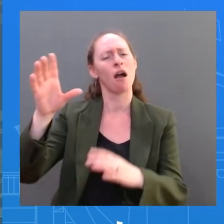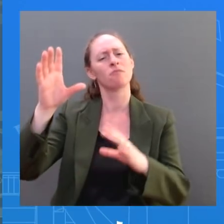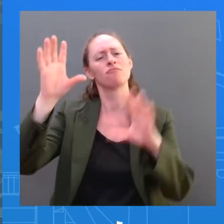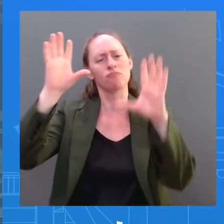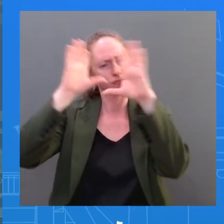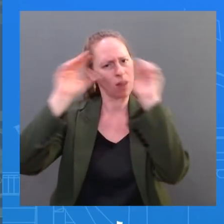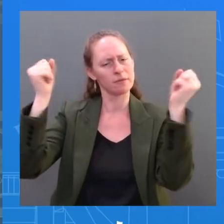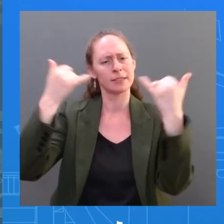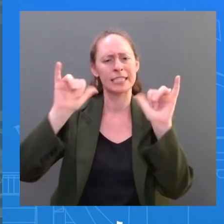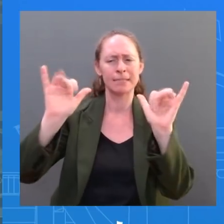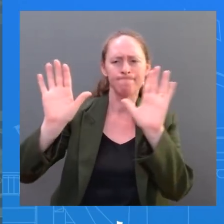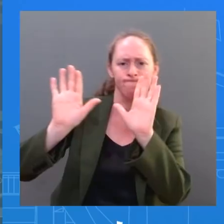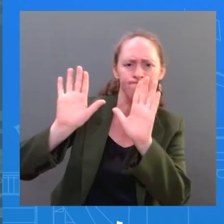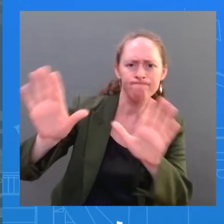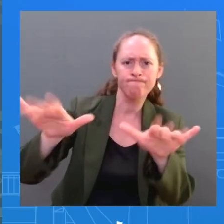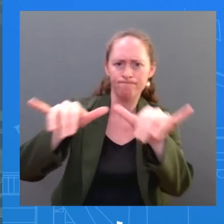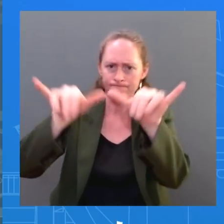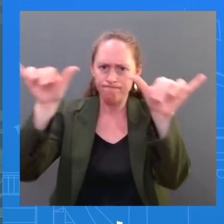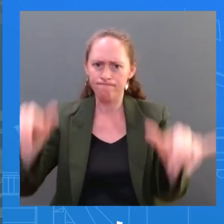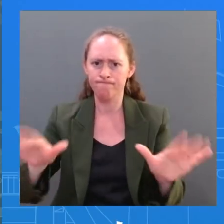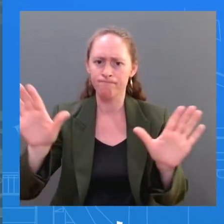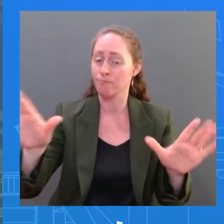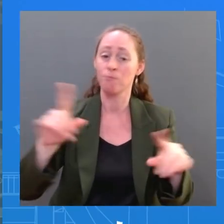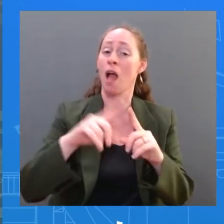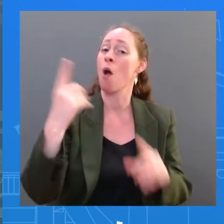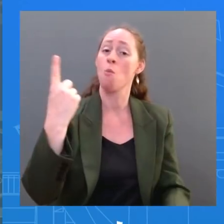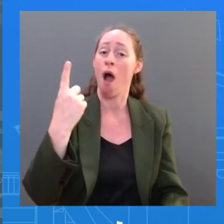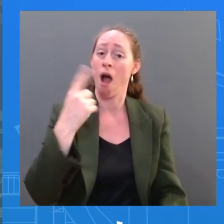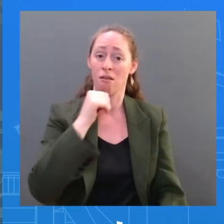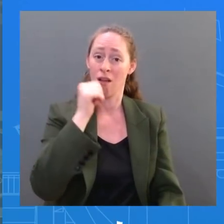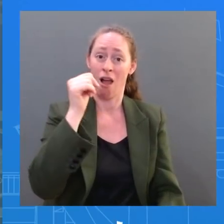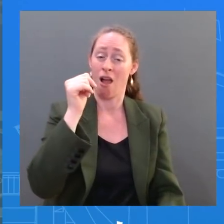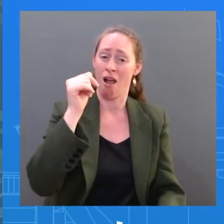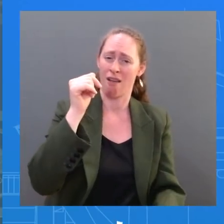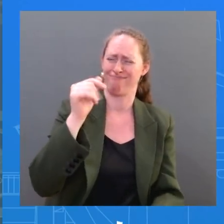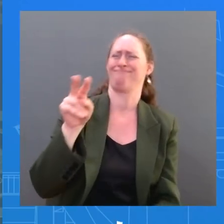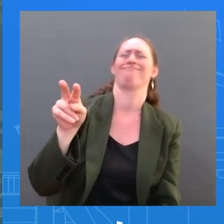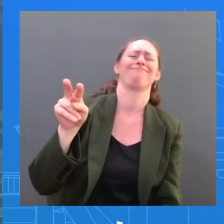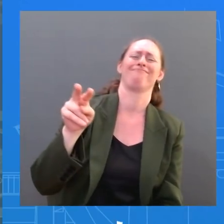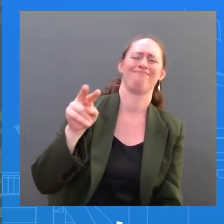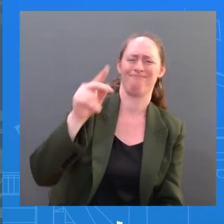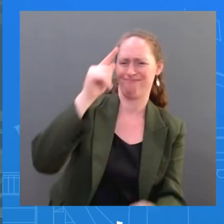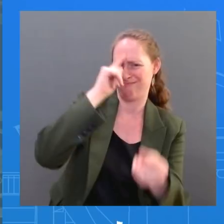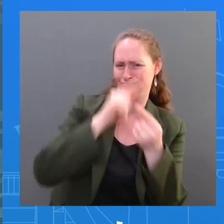He believes the decision that this Court has made is extreme and it is beyond the pale.